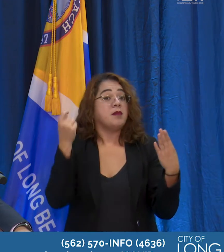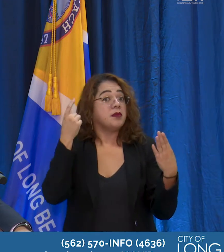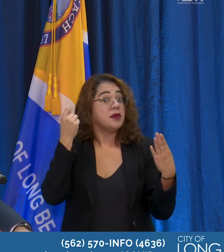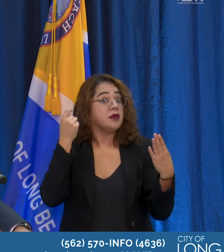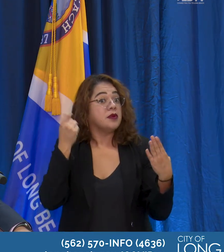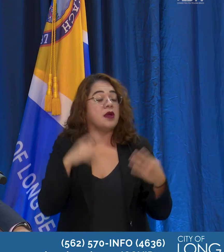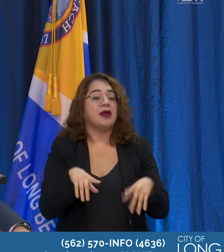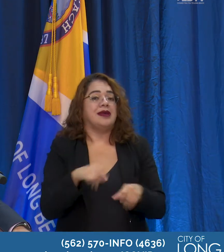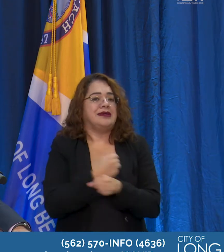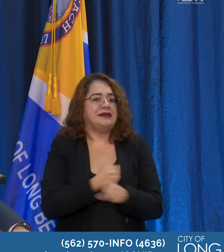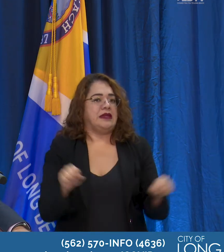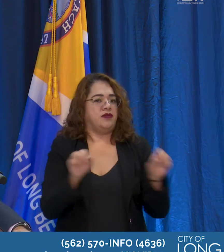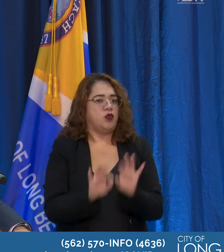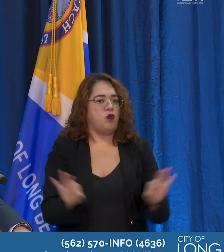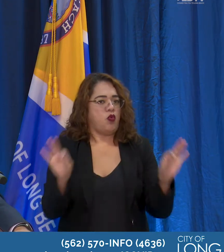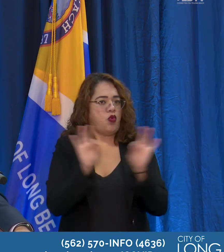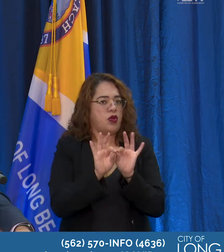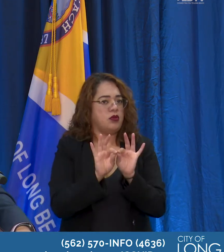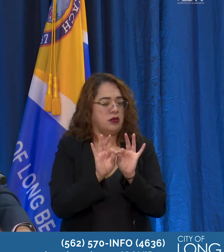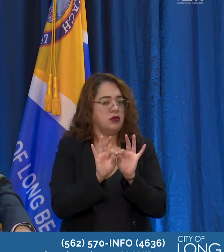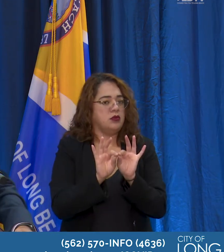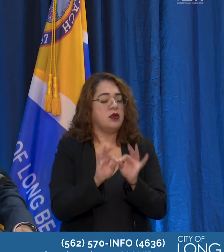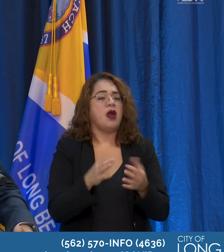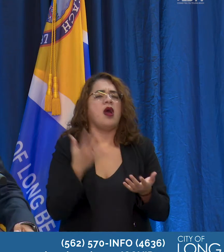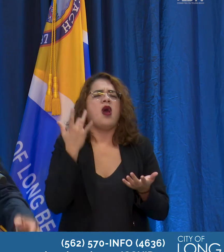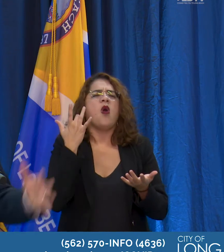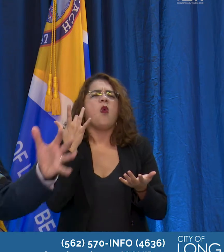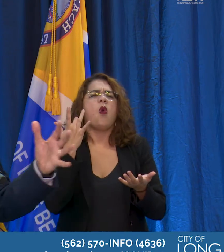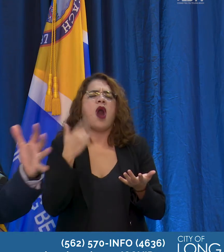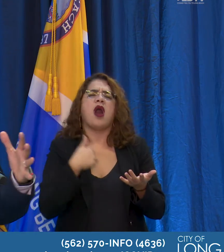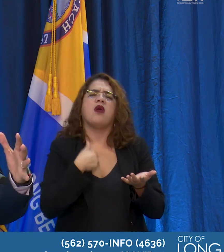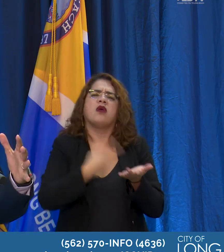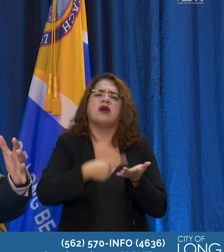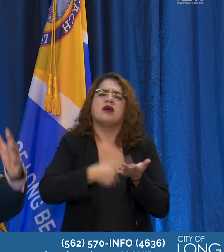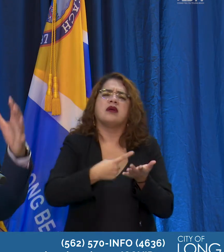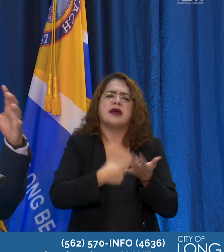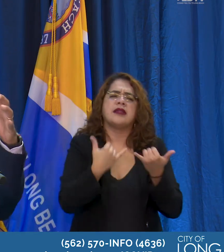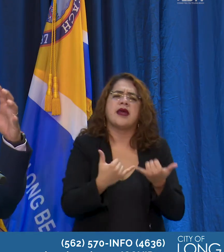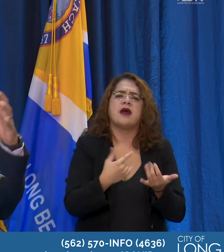the only reason why we're at this point is because our cases and our positivity